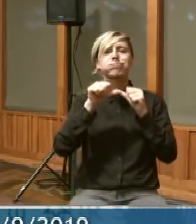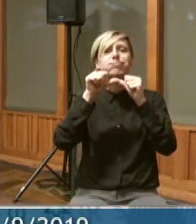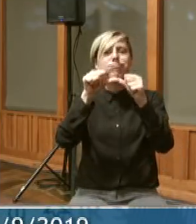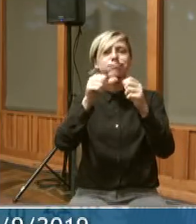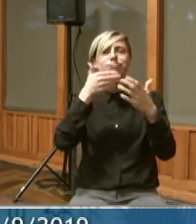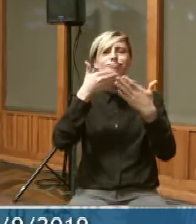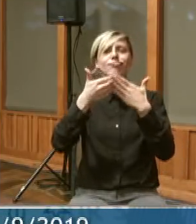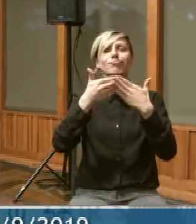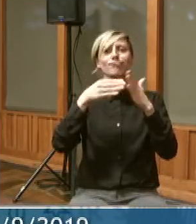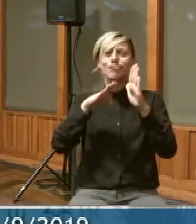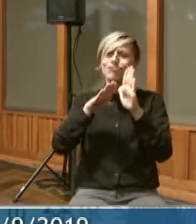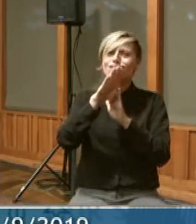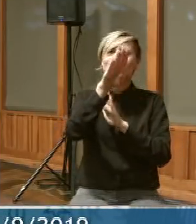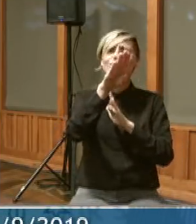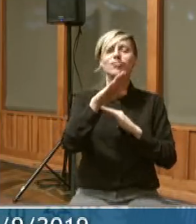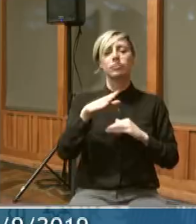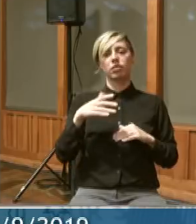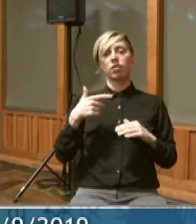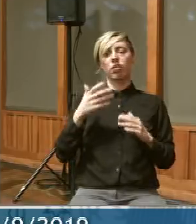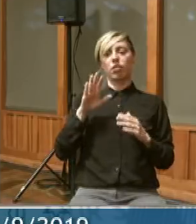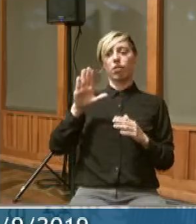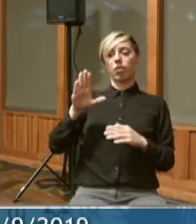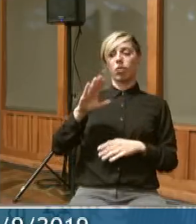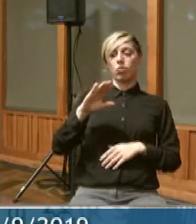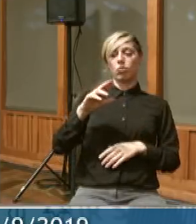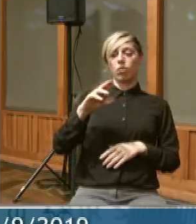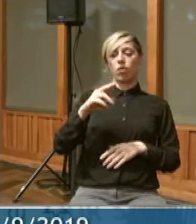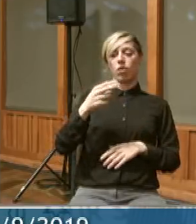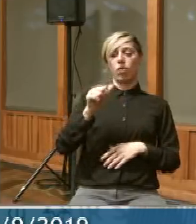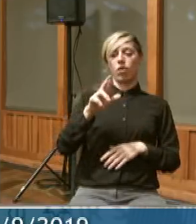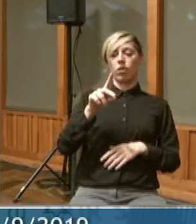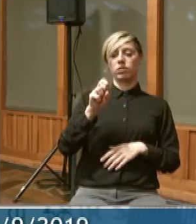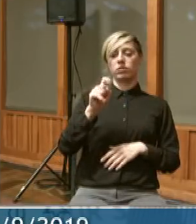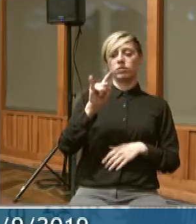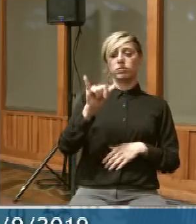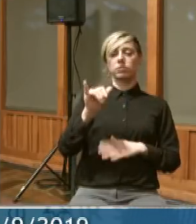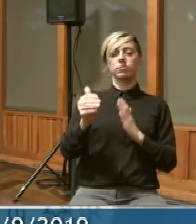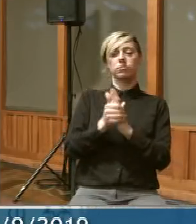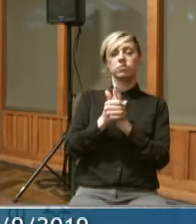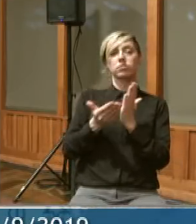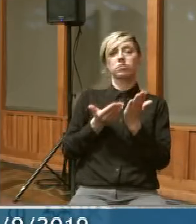OF OUR RESIDENTS AND IN THE LIVABLE OF OUR CITY. FOUR, I SUPPORT COMMISSION EAR